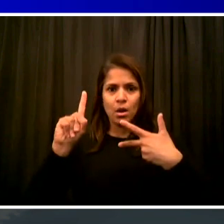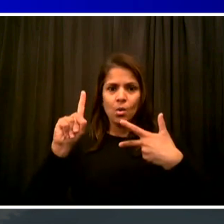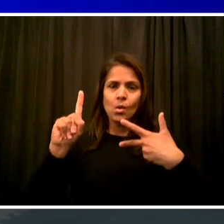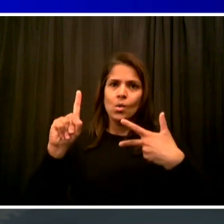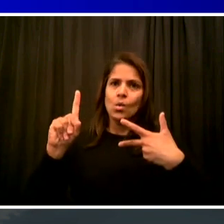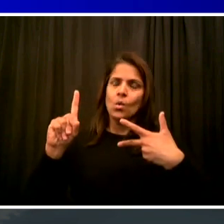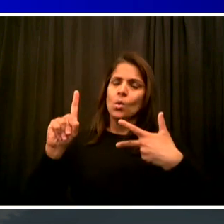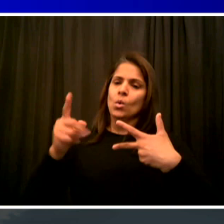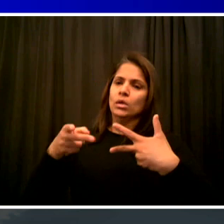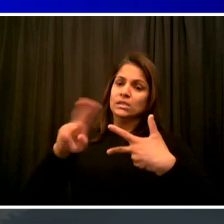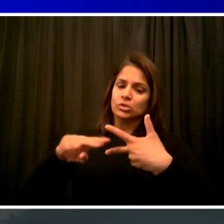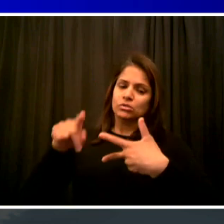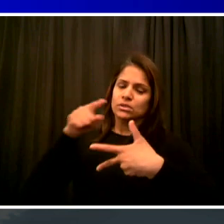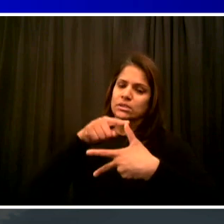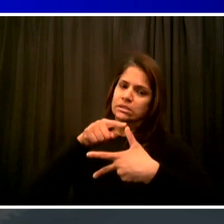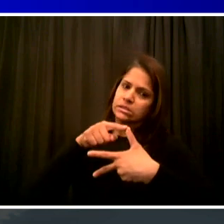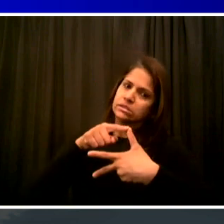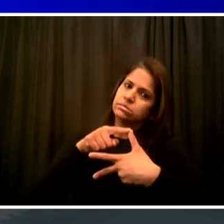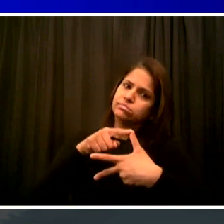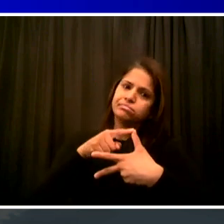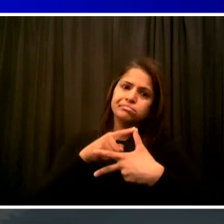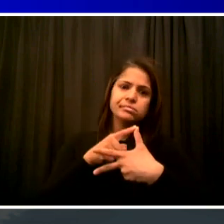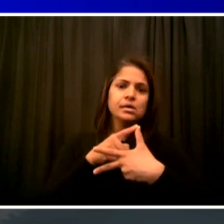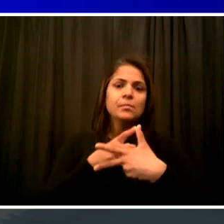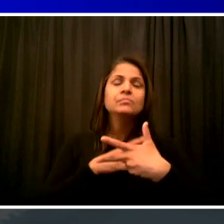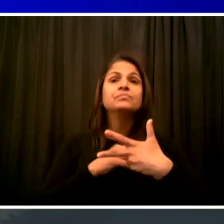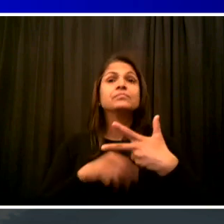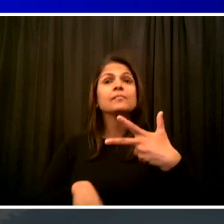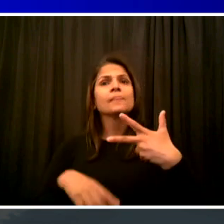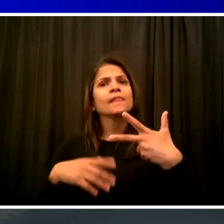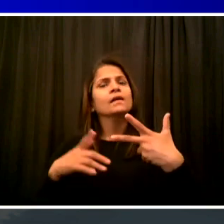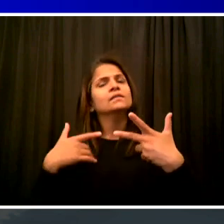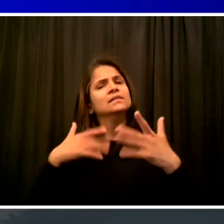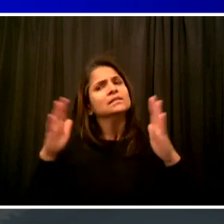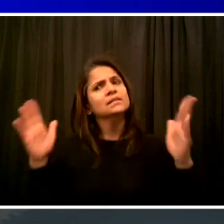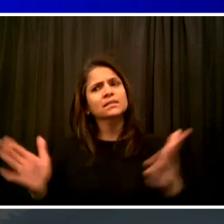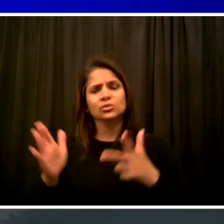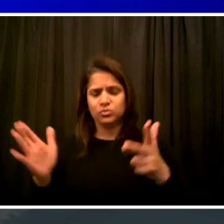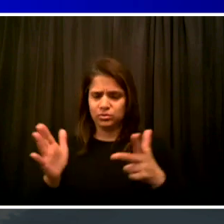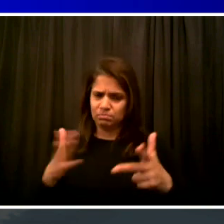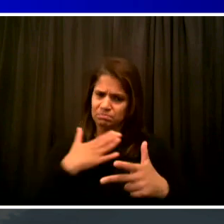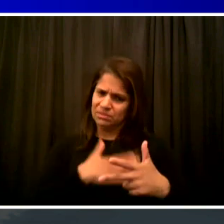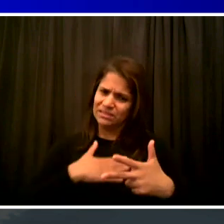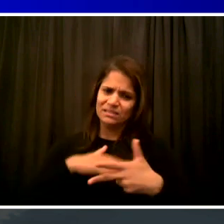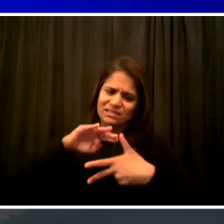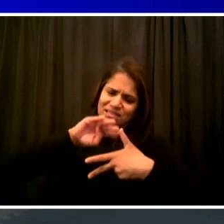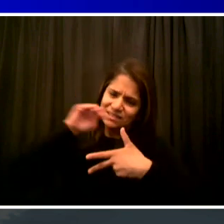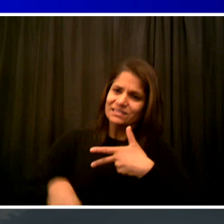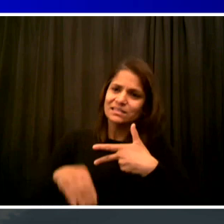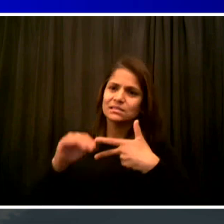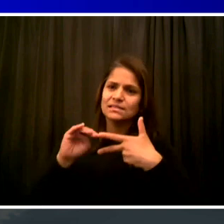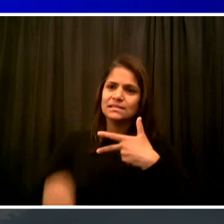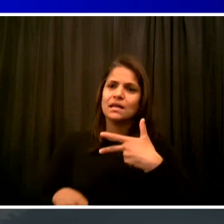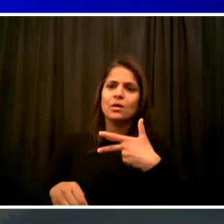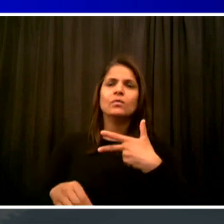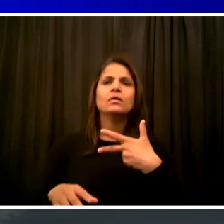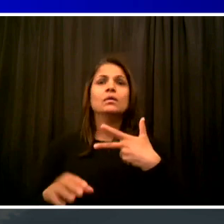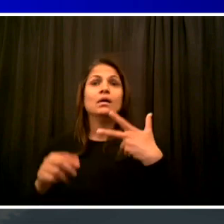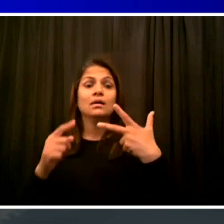THATS I UP. A SMALL AMOUT,N 550 TO 561, BUT STILL UP, THAT BASE MNUB ERIS HIGHER THAN WE